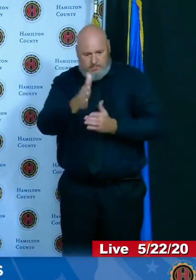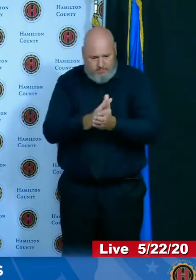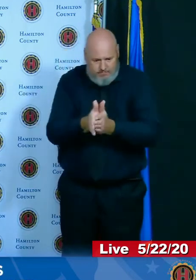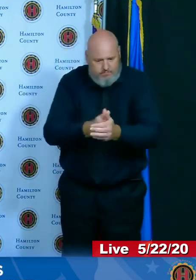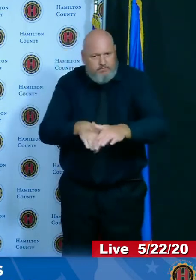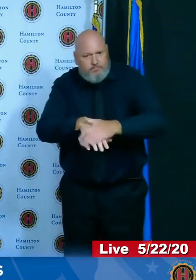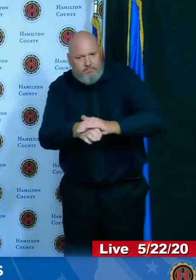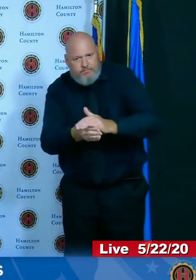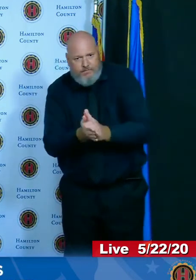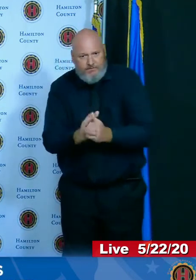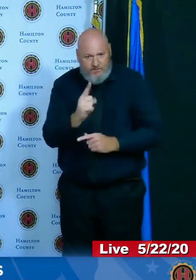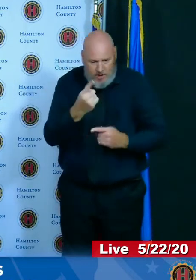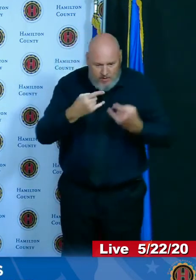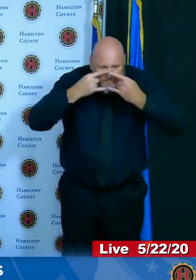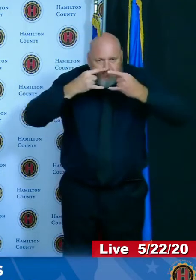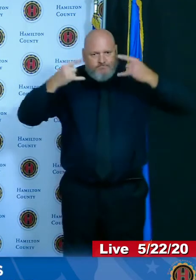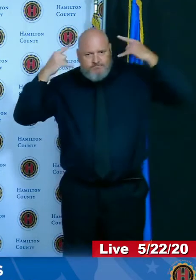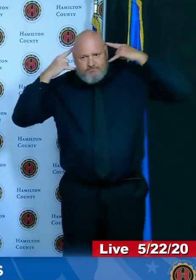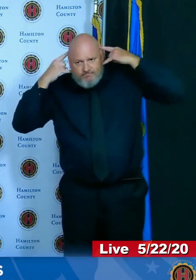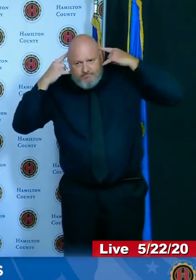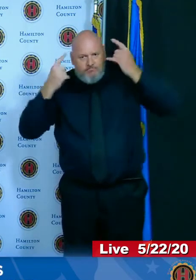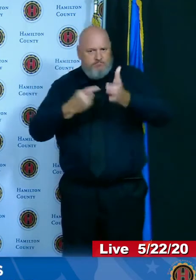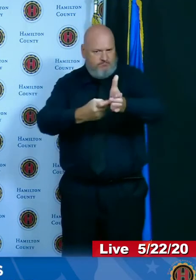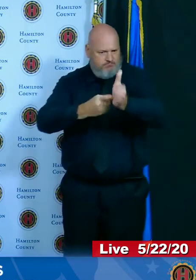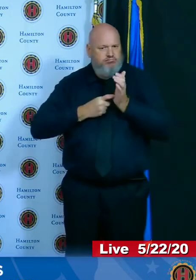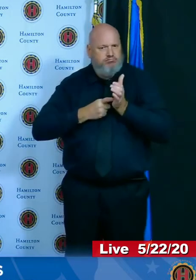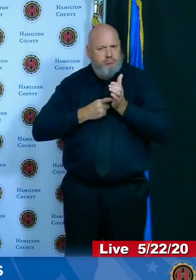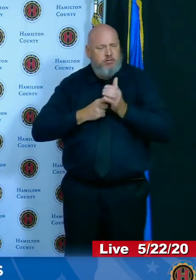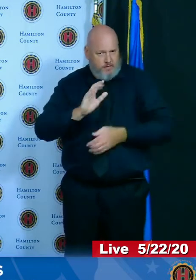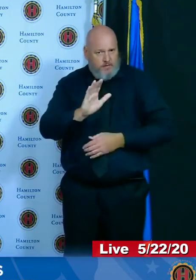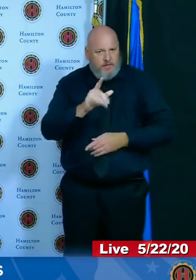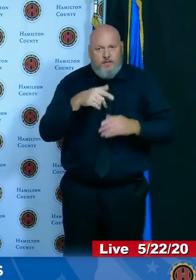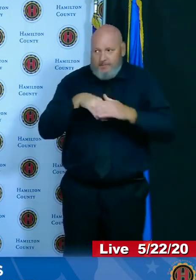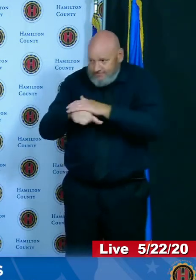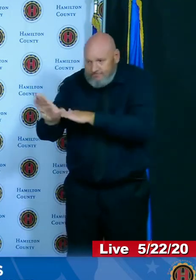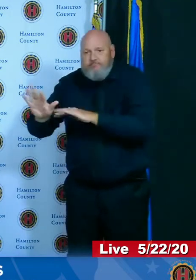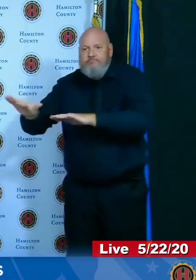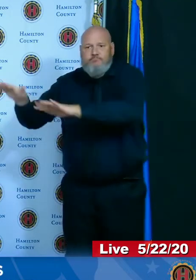visit to a hospital please contact the hospital directly or visit their website